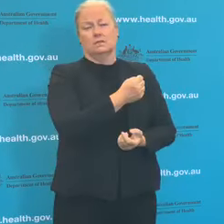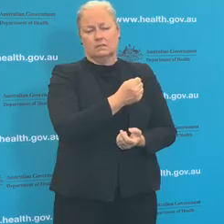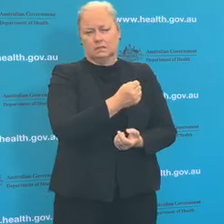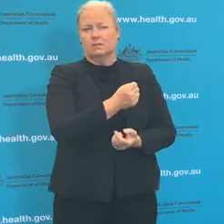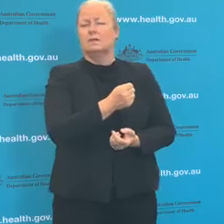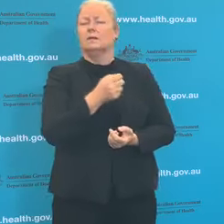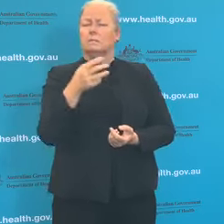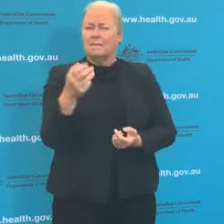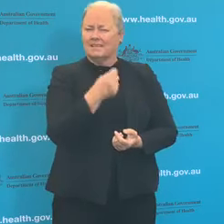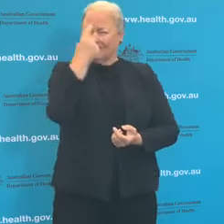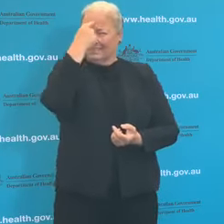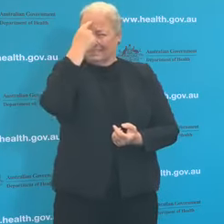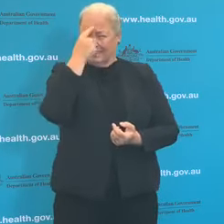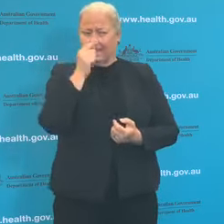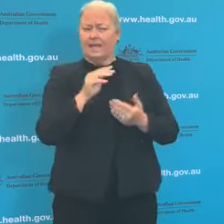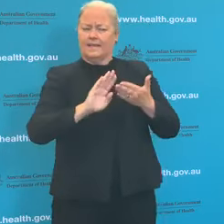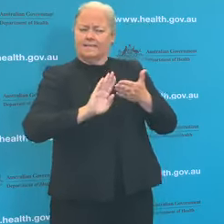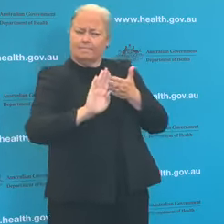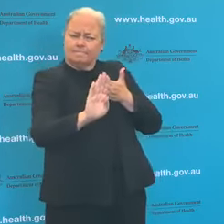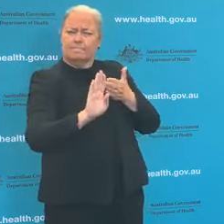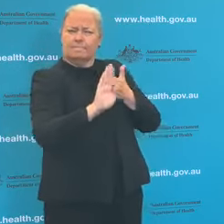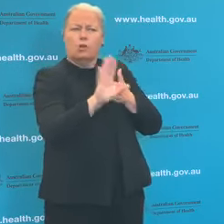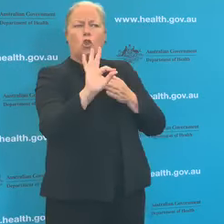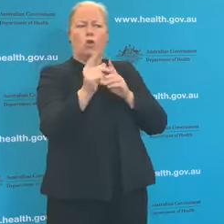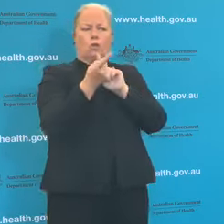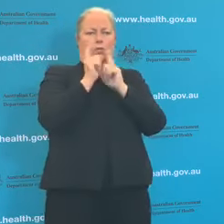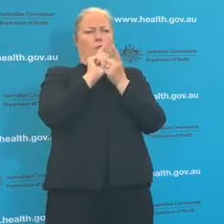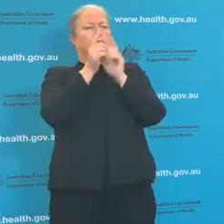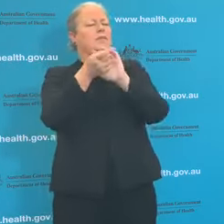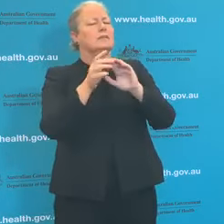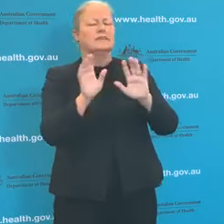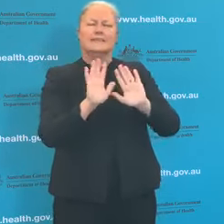social distancing, practise that hand hygiene,